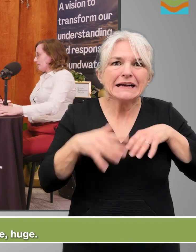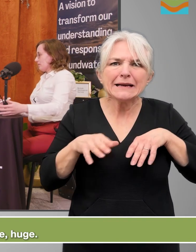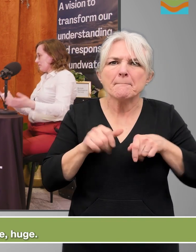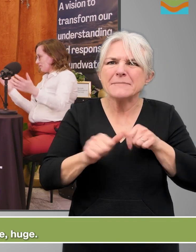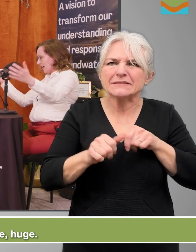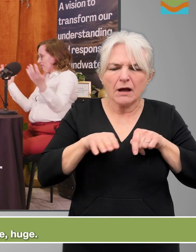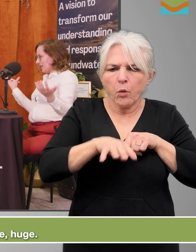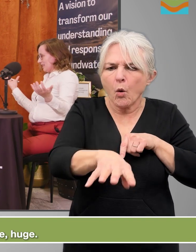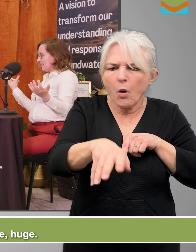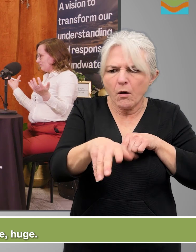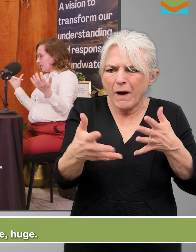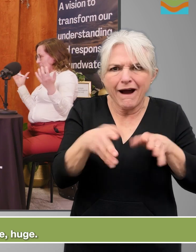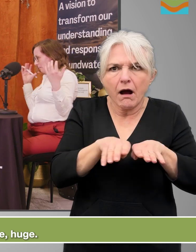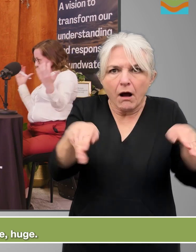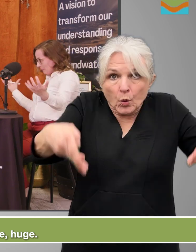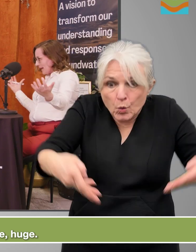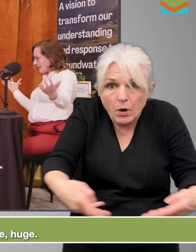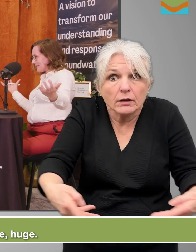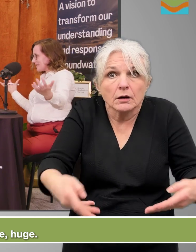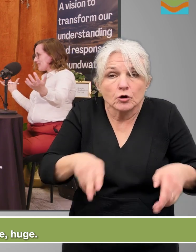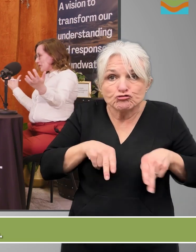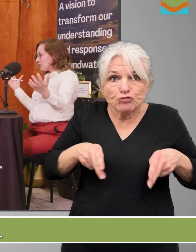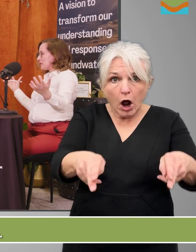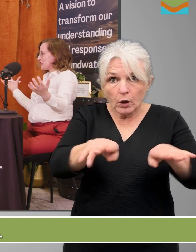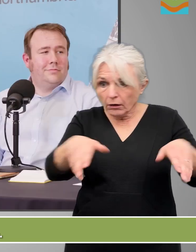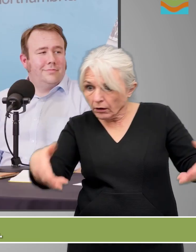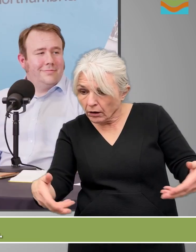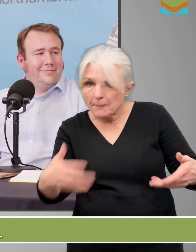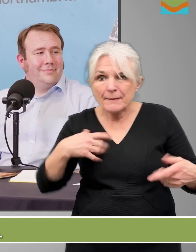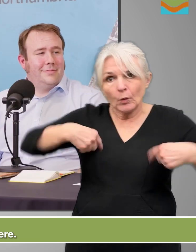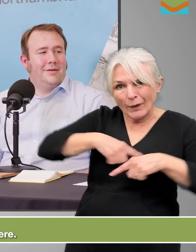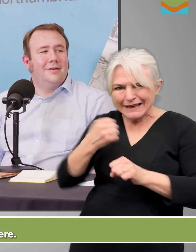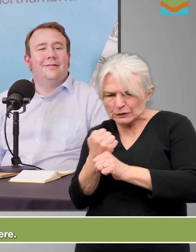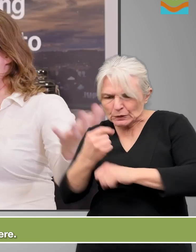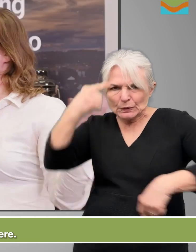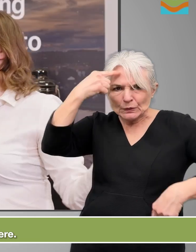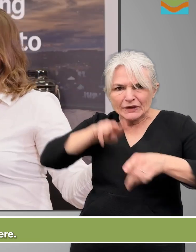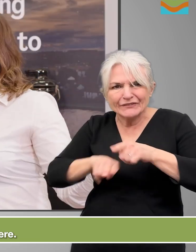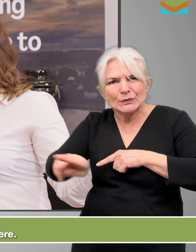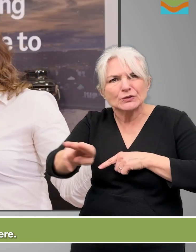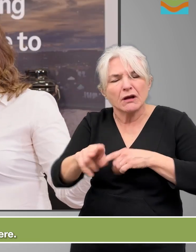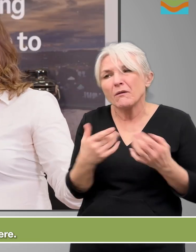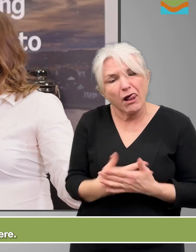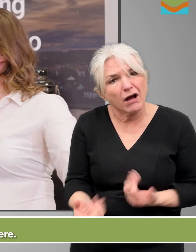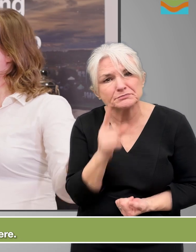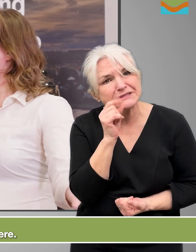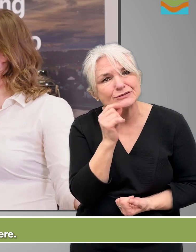whereas we have this manmade, huge. Untapped potential, yes. Manmade aquifer that's there.